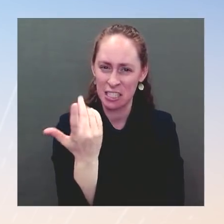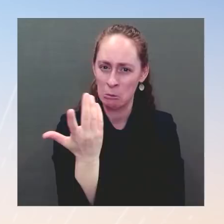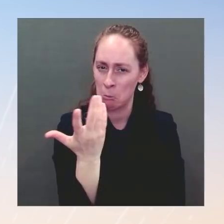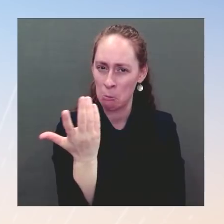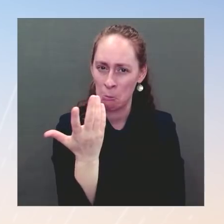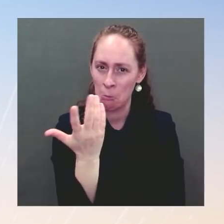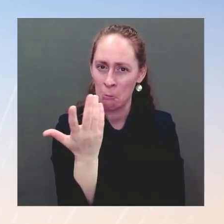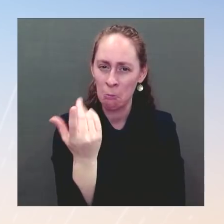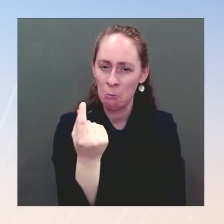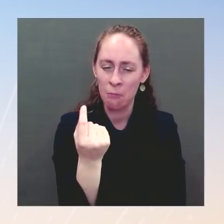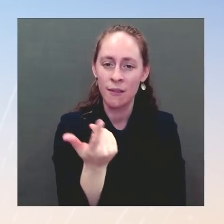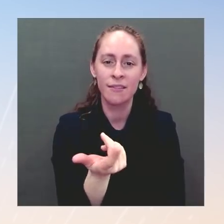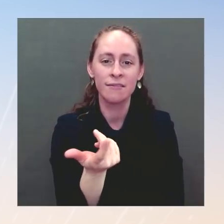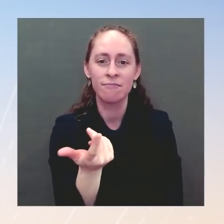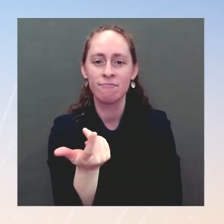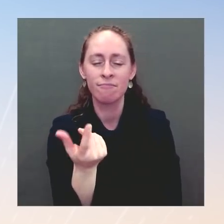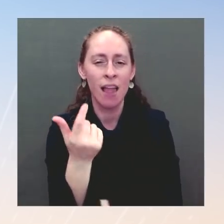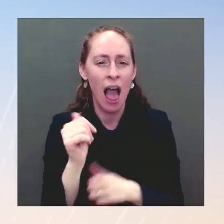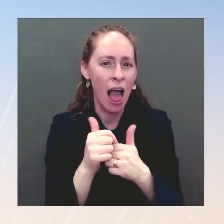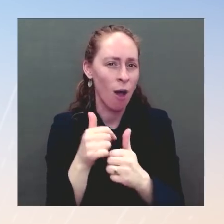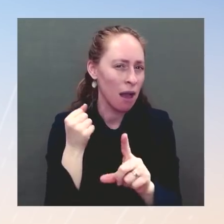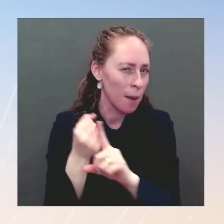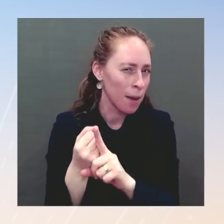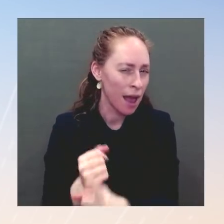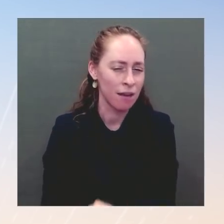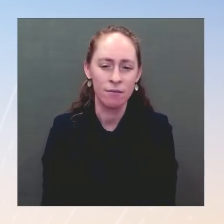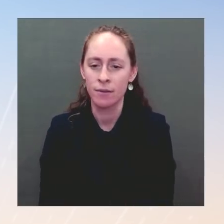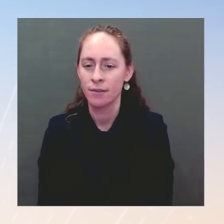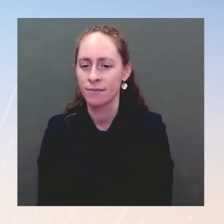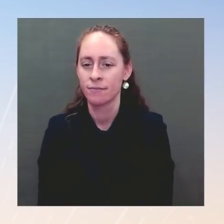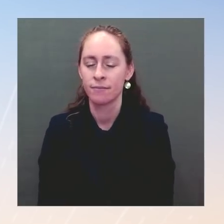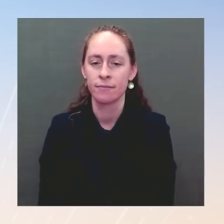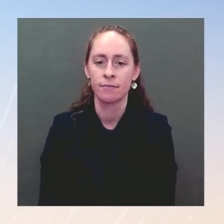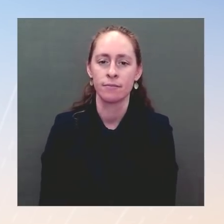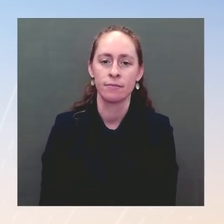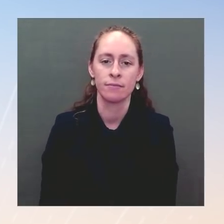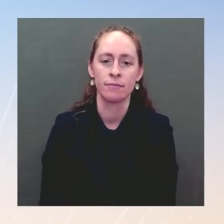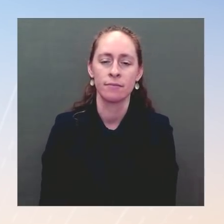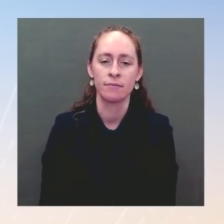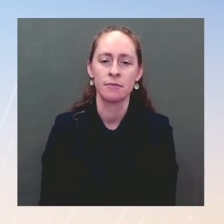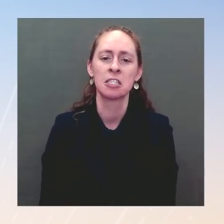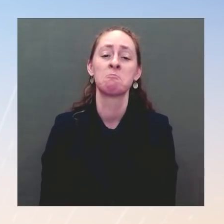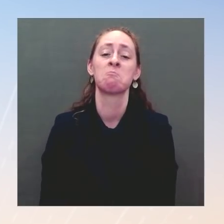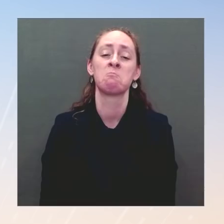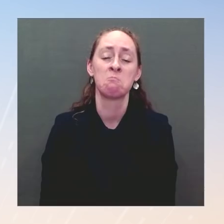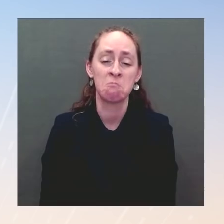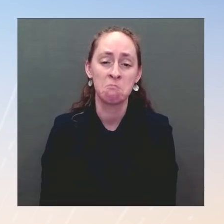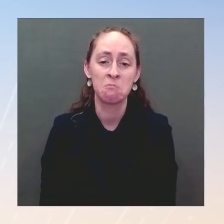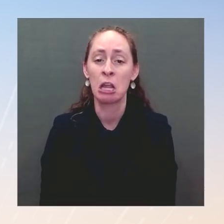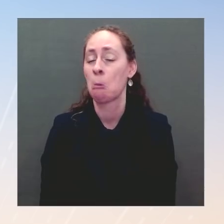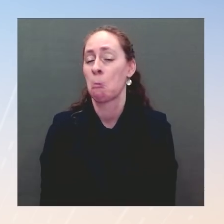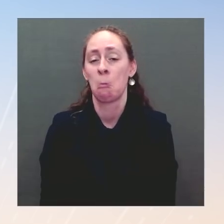Ms. Psaki: Well, we've seen those threats or those reports, but I don't have anything to provide or assess from here. The Press: And then, yesterday, President Biden said,